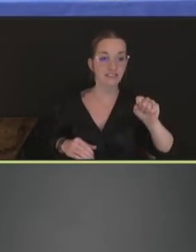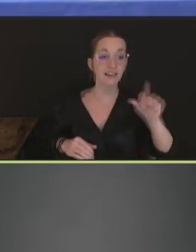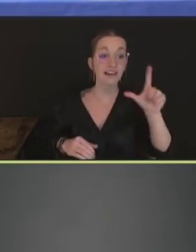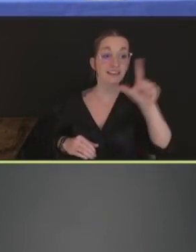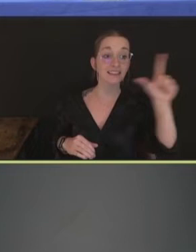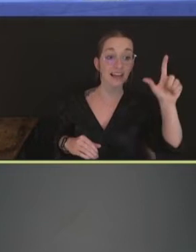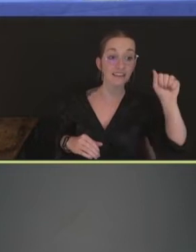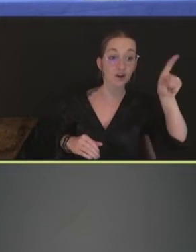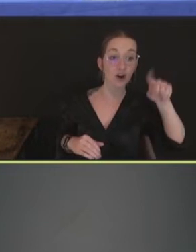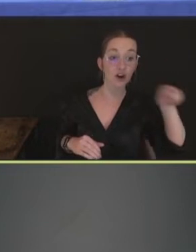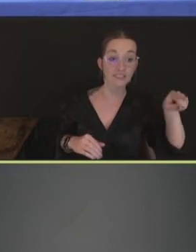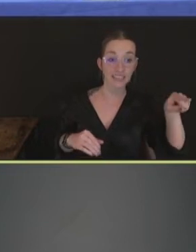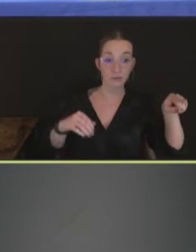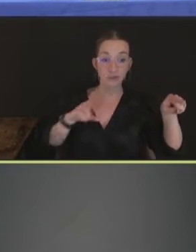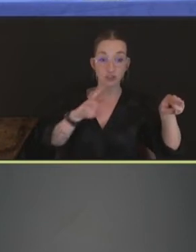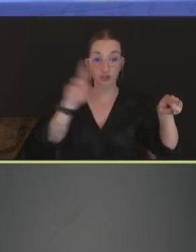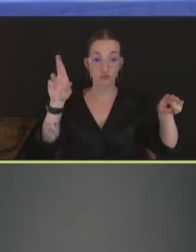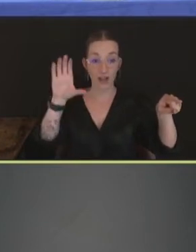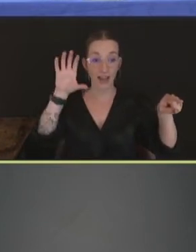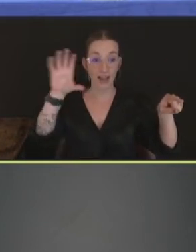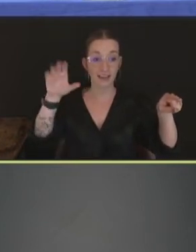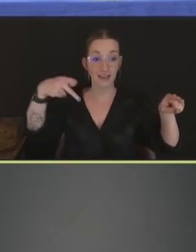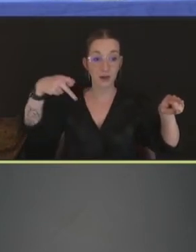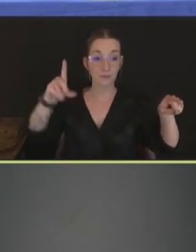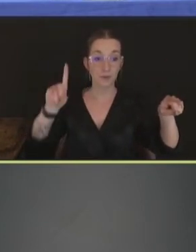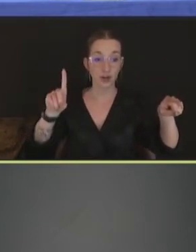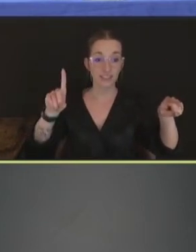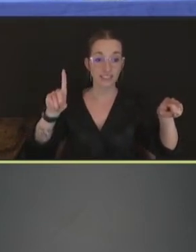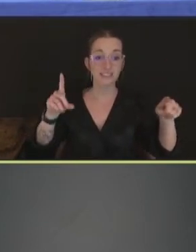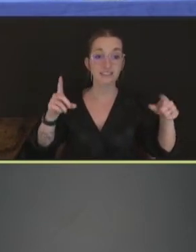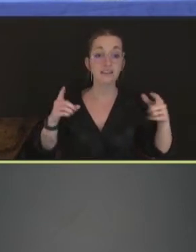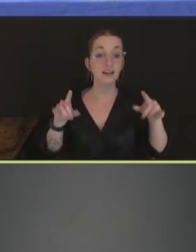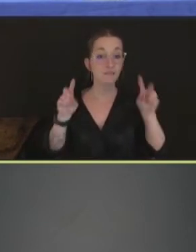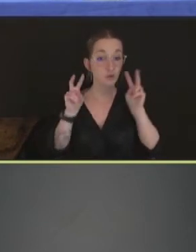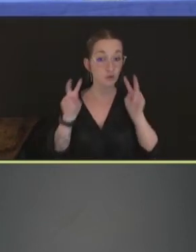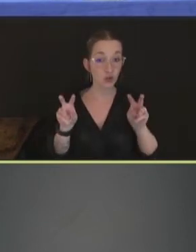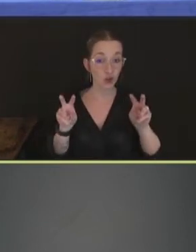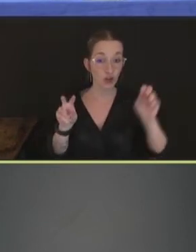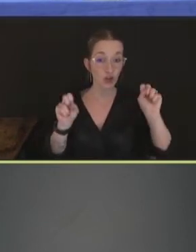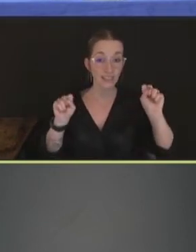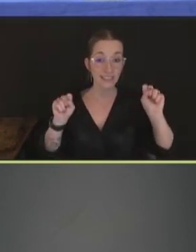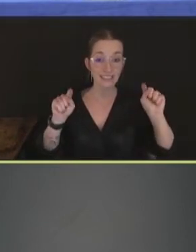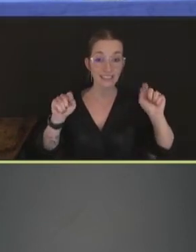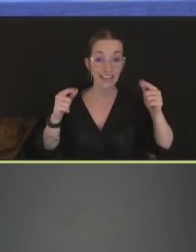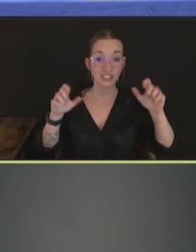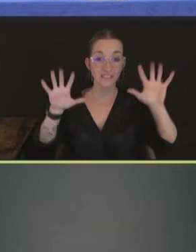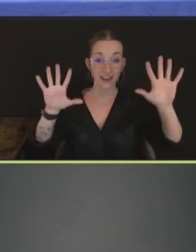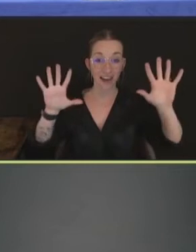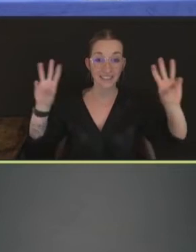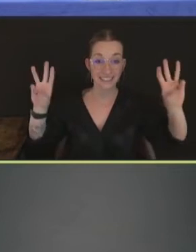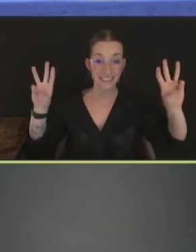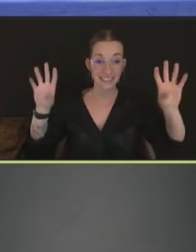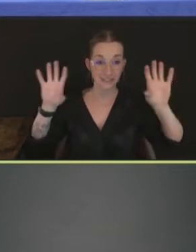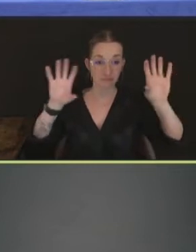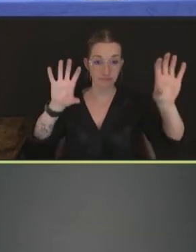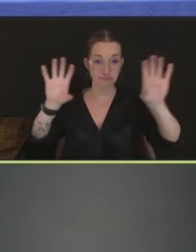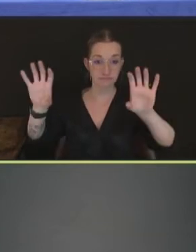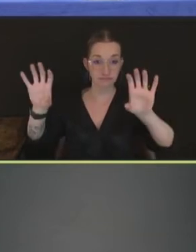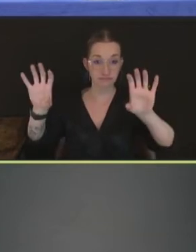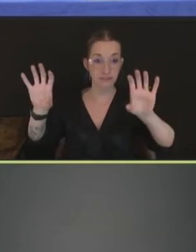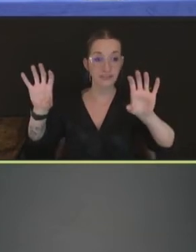And if you look at Braak stages 5 and 6 in both Alzheimer's on the left bottom and left